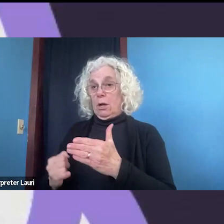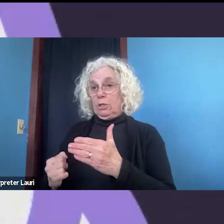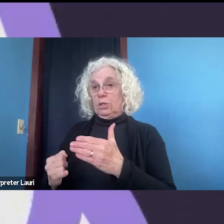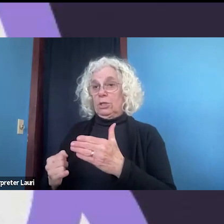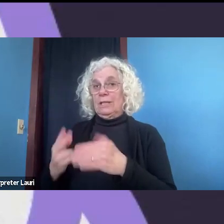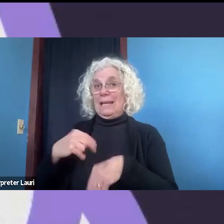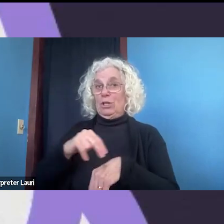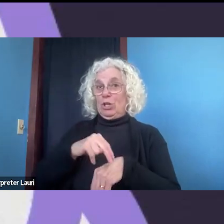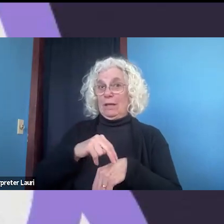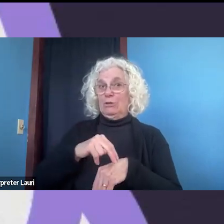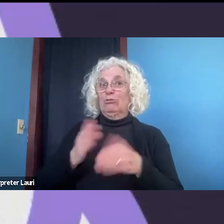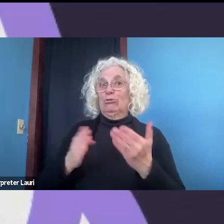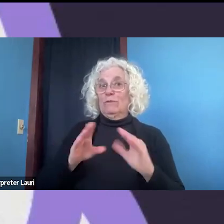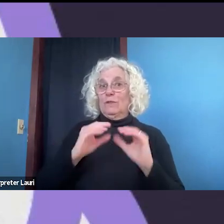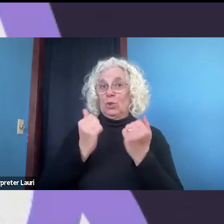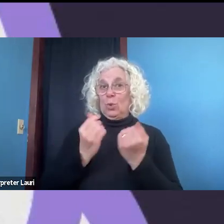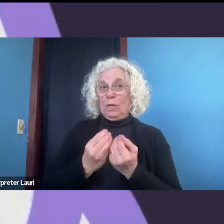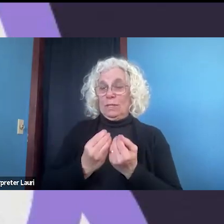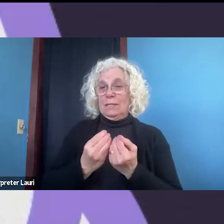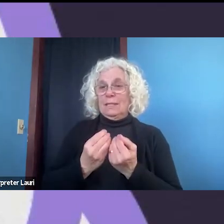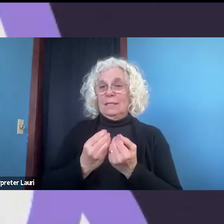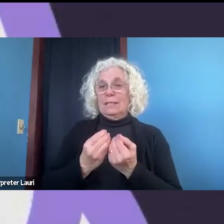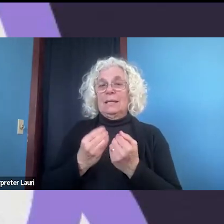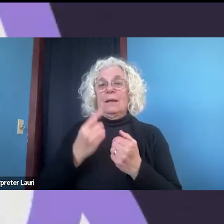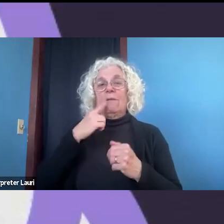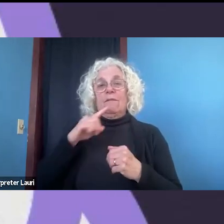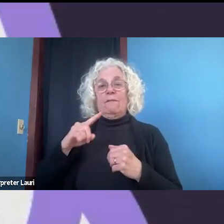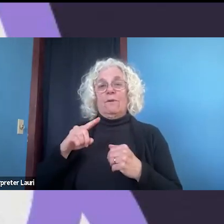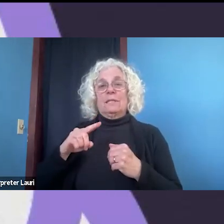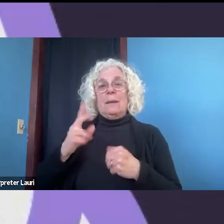like the National Endowment for the Arts and Americans for the Arts take a broader view.